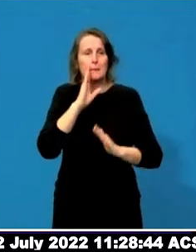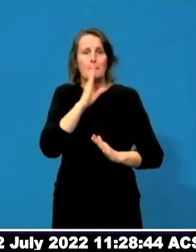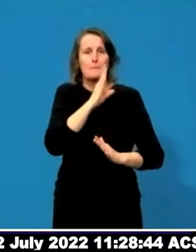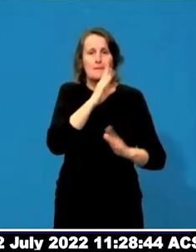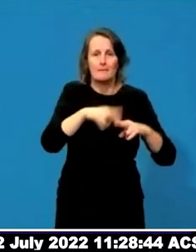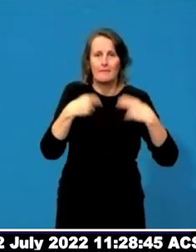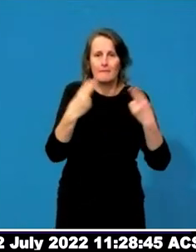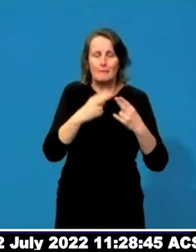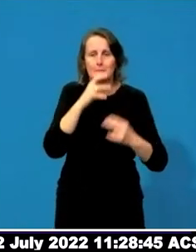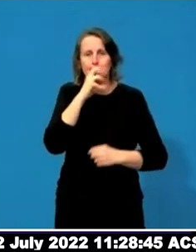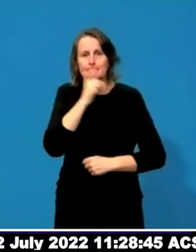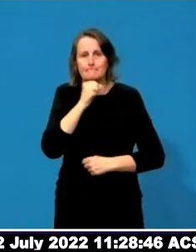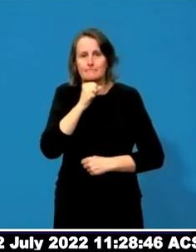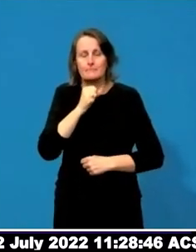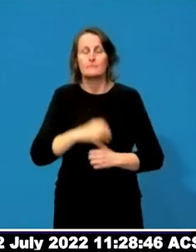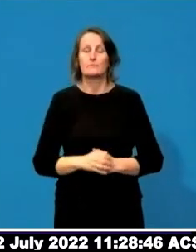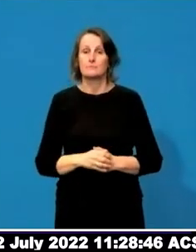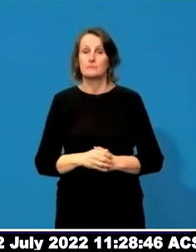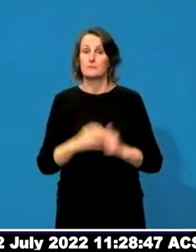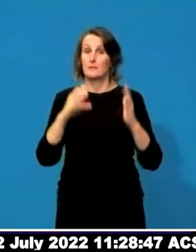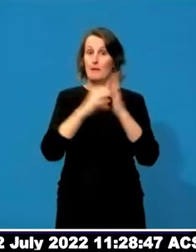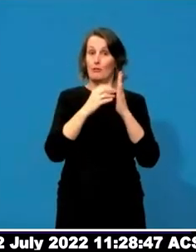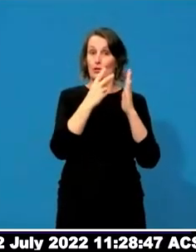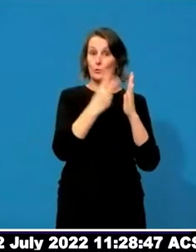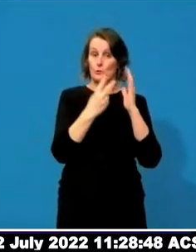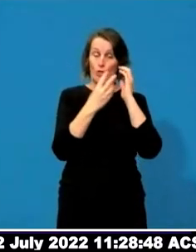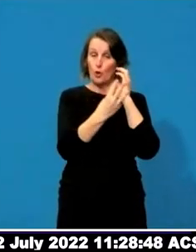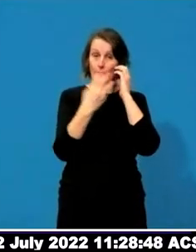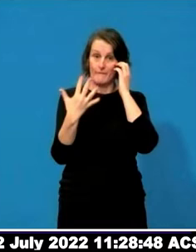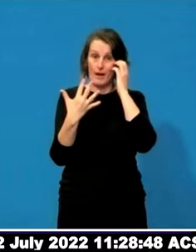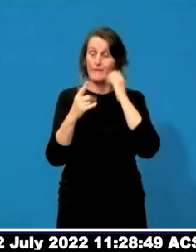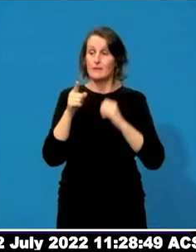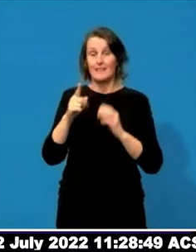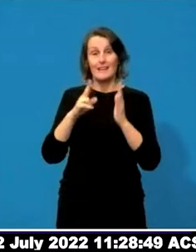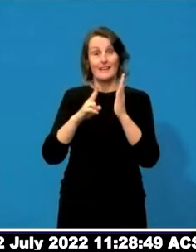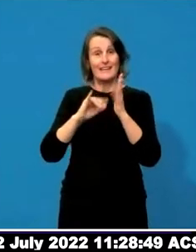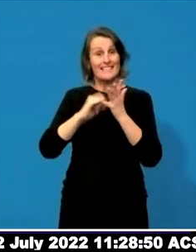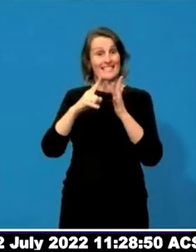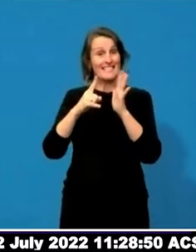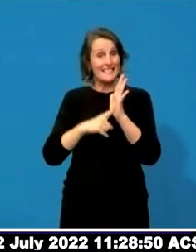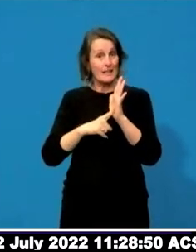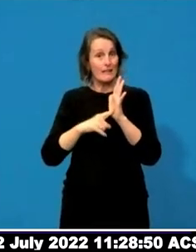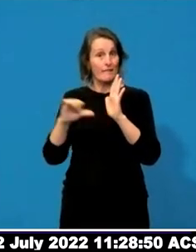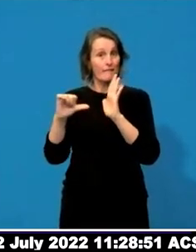"In my view, your office's issues in relation to SIL funding arise because there is a fundamental lack of options in the housing